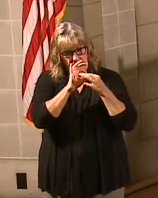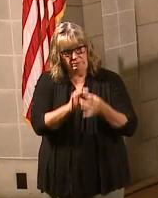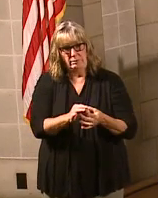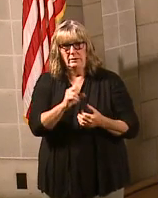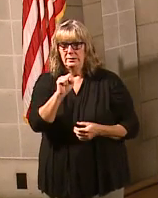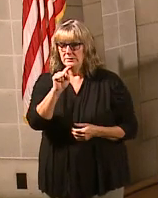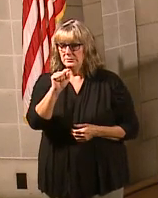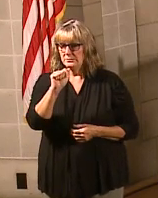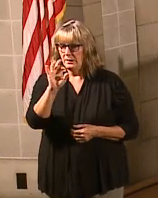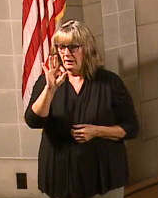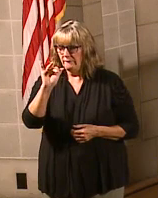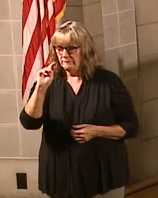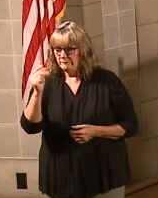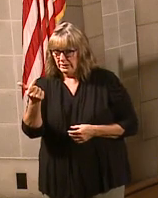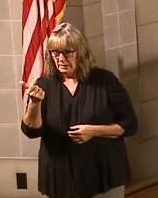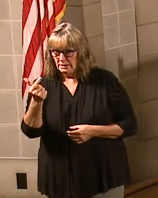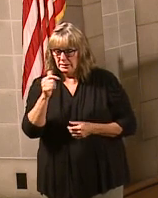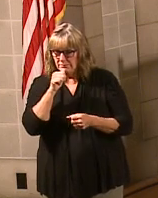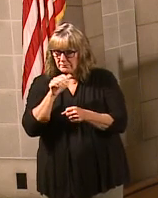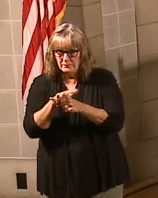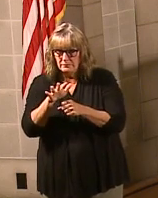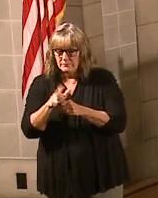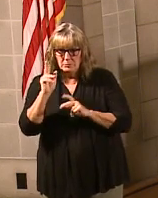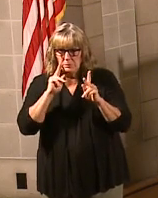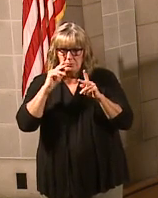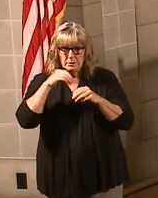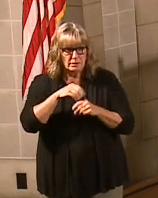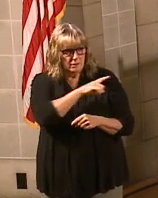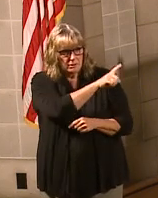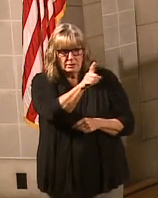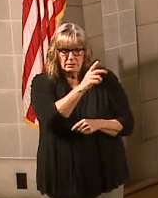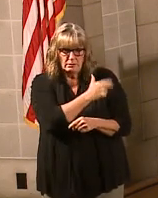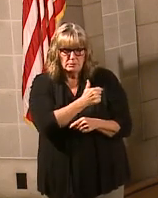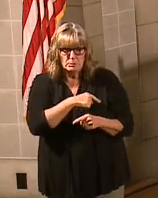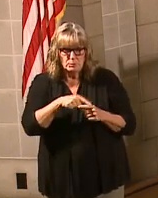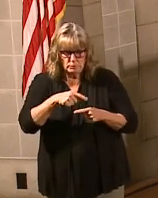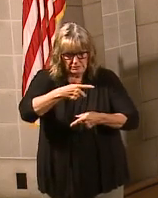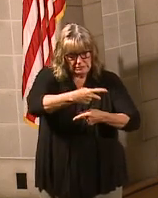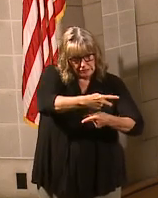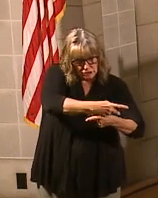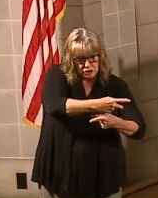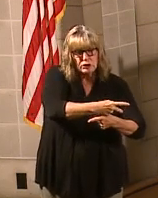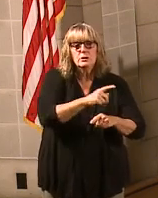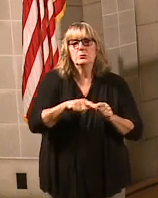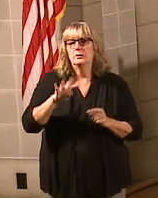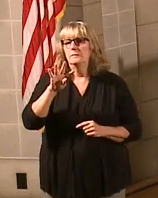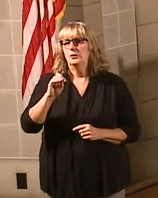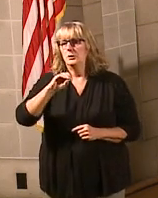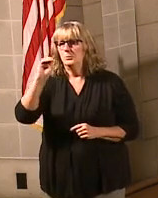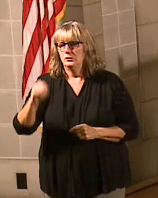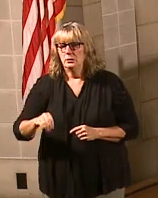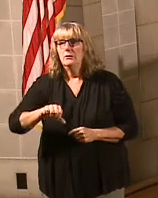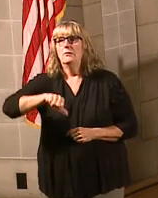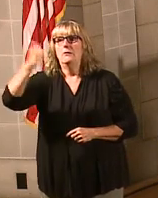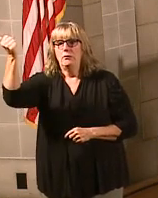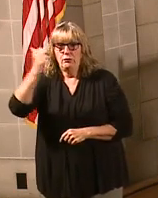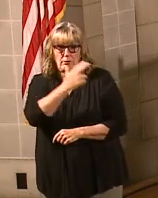BED. AND SO AS WE'RE LOOKING AT THIS EMERGENCY RIGHT NOW WITH REGARD